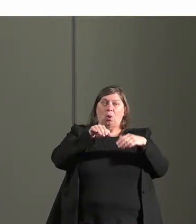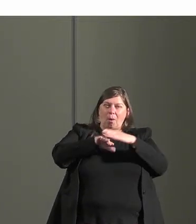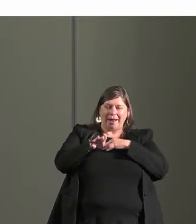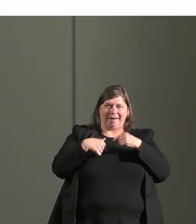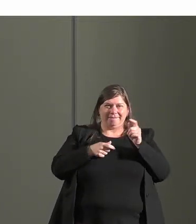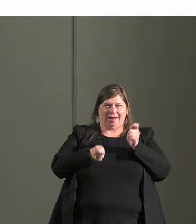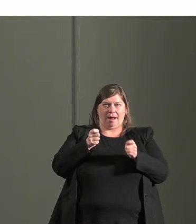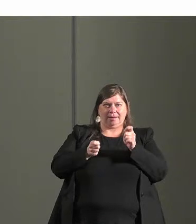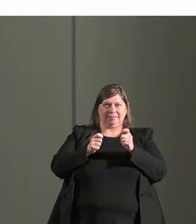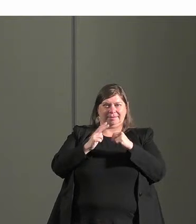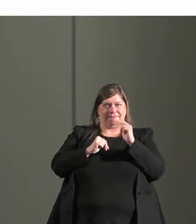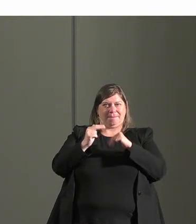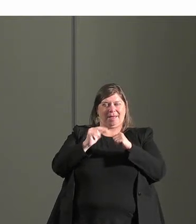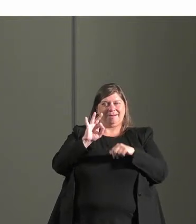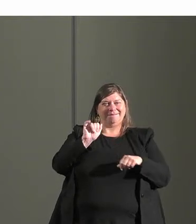accessible across screen reader, Braille displays,